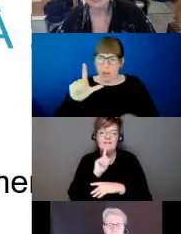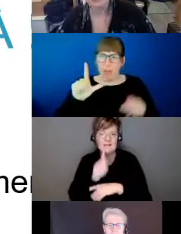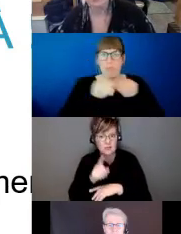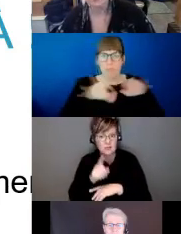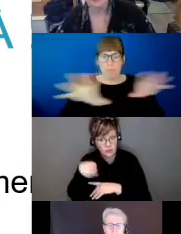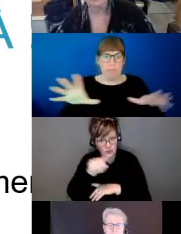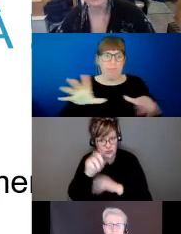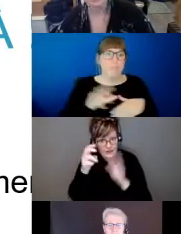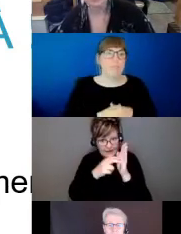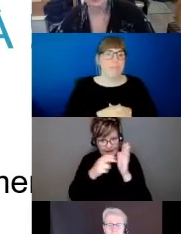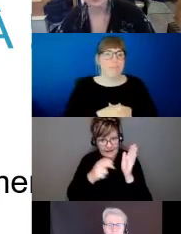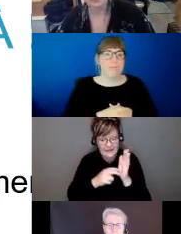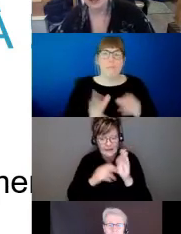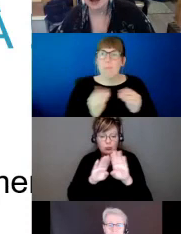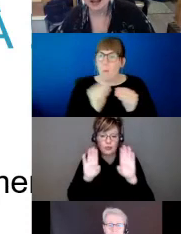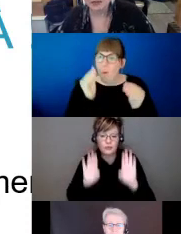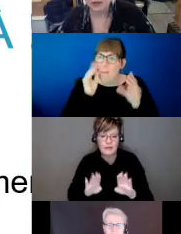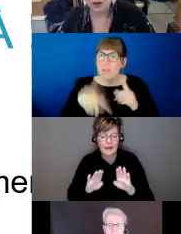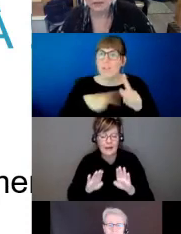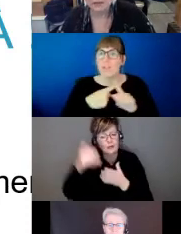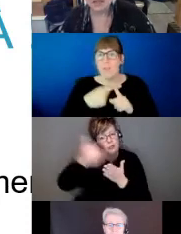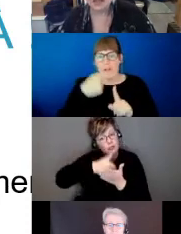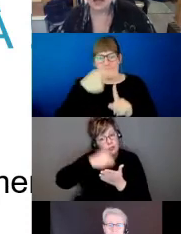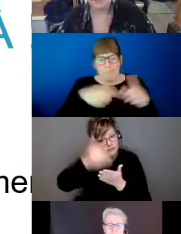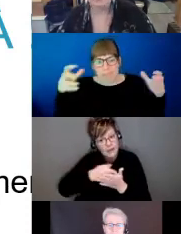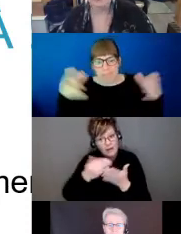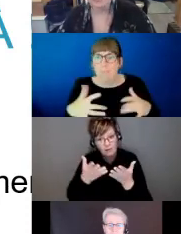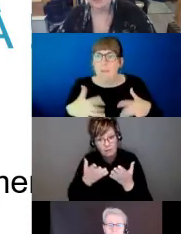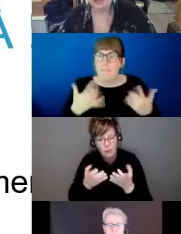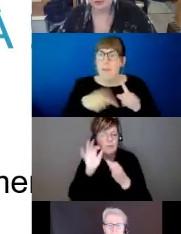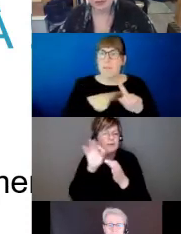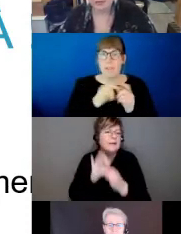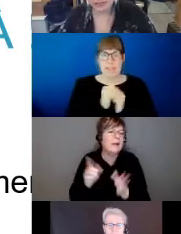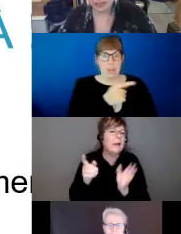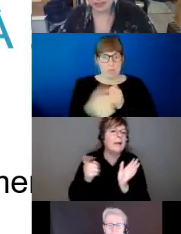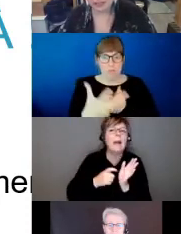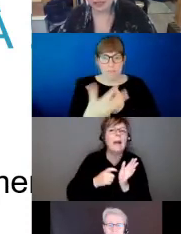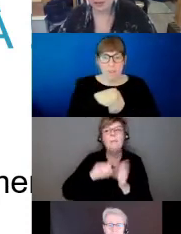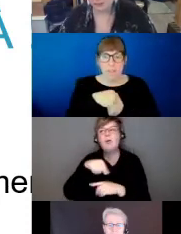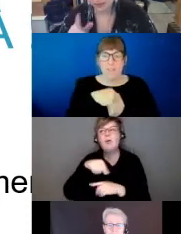ON OUR UPCOMING SESSIONS AND HOW TO GET INVOLVED. YOU CAN VISIT OUR WEBSITE, YOU CAN SEE IT